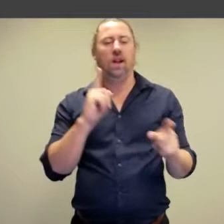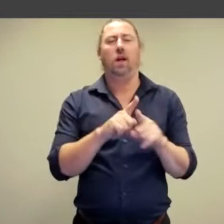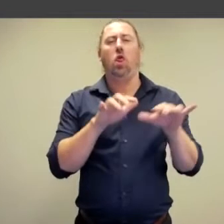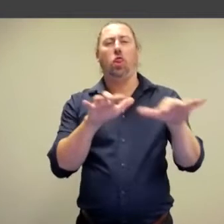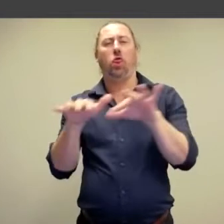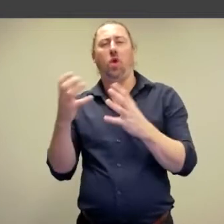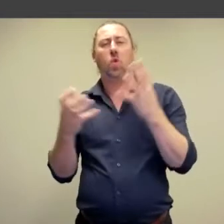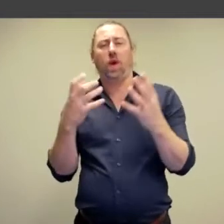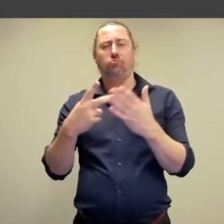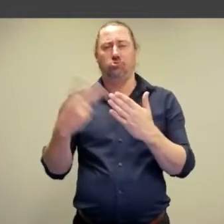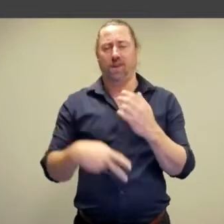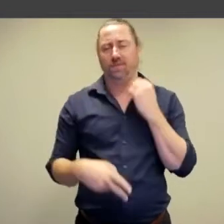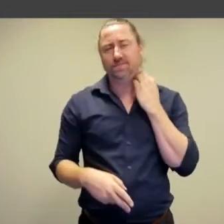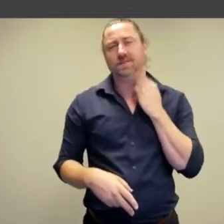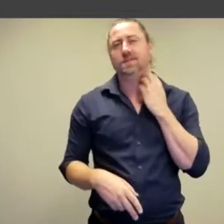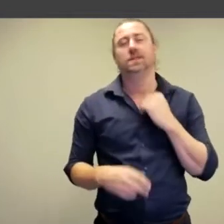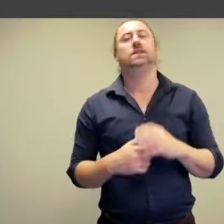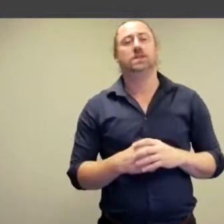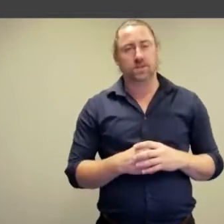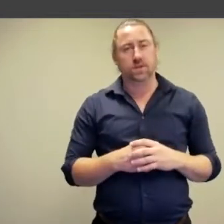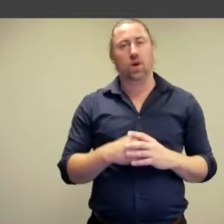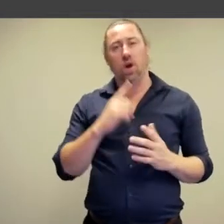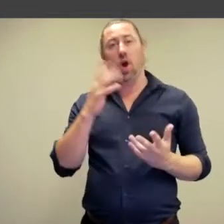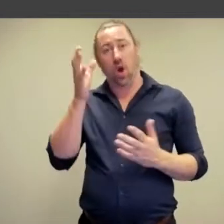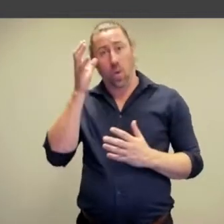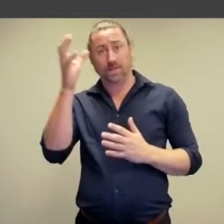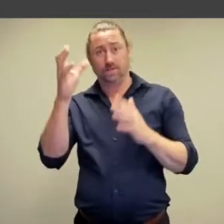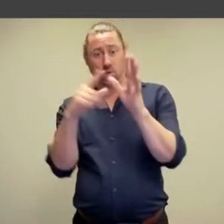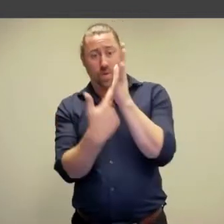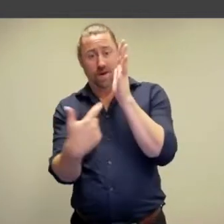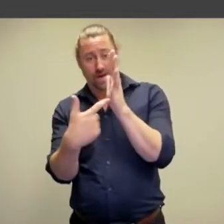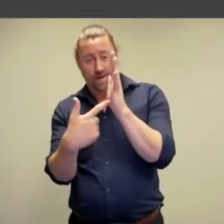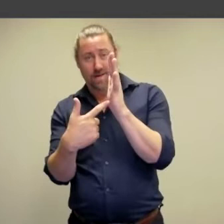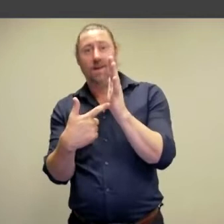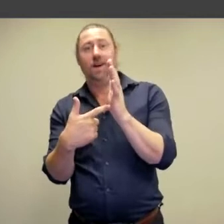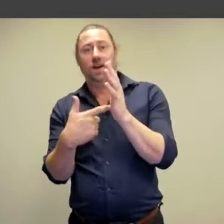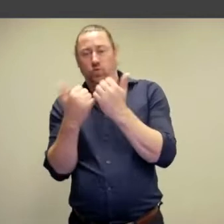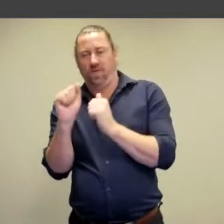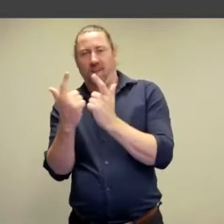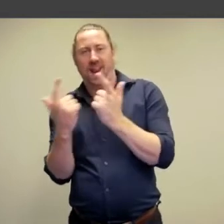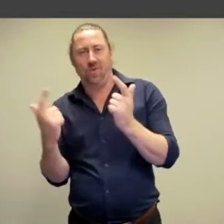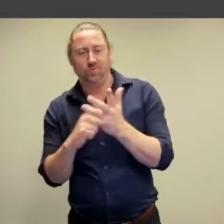using the language of conceptual art